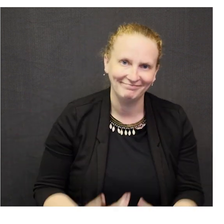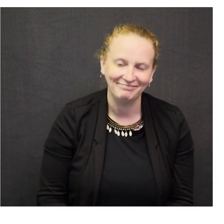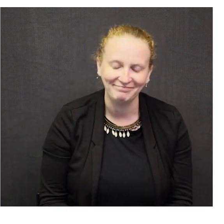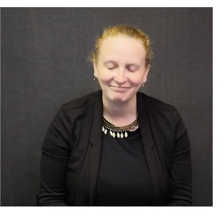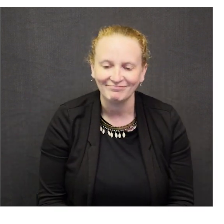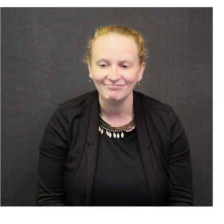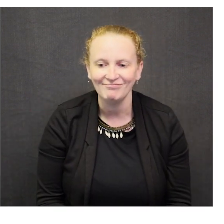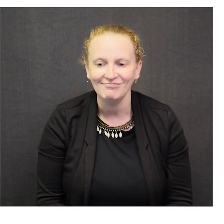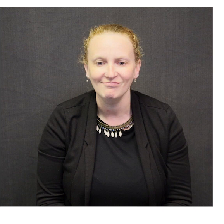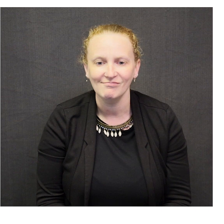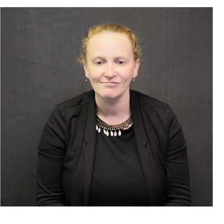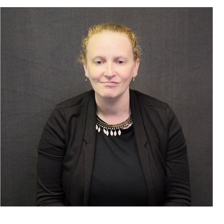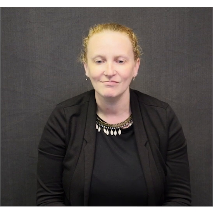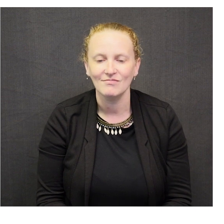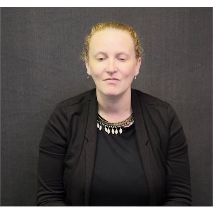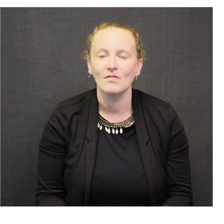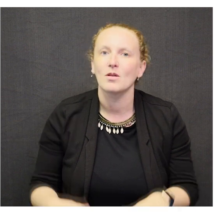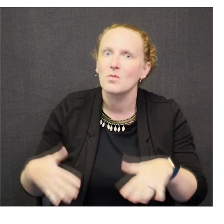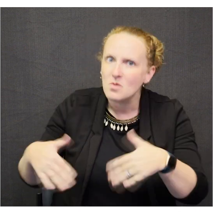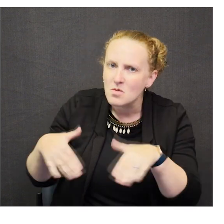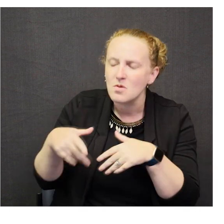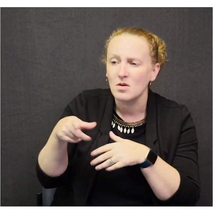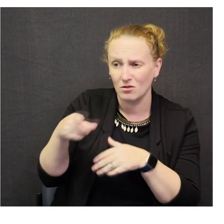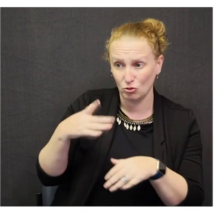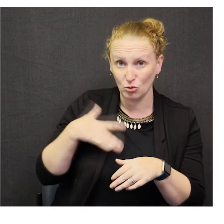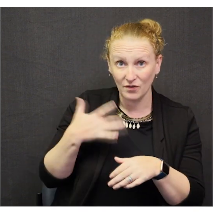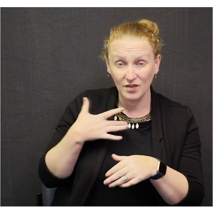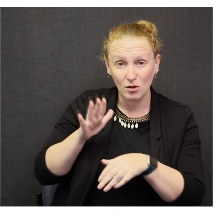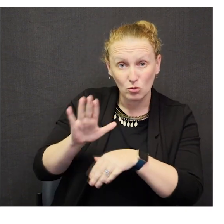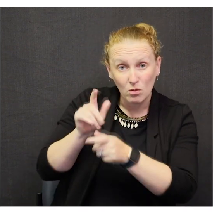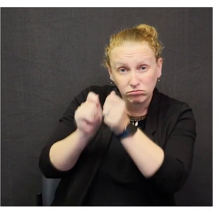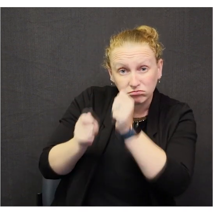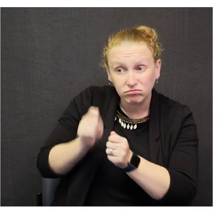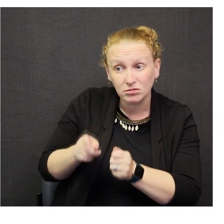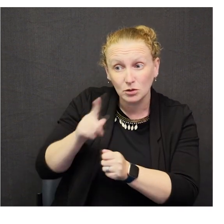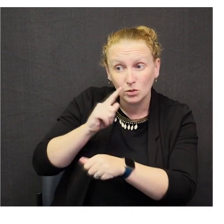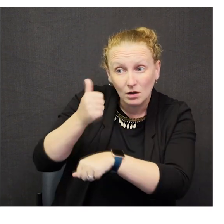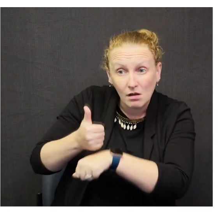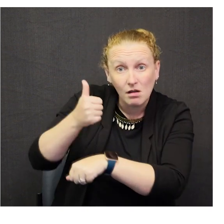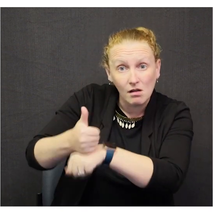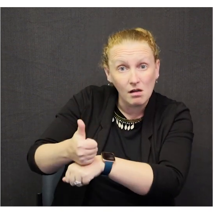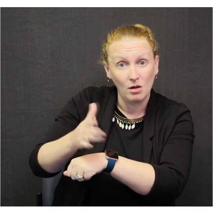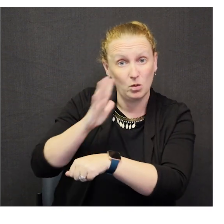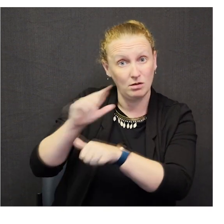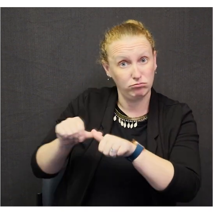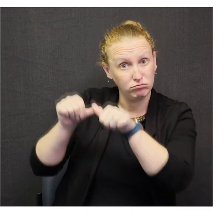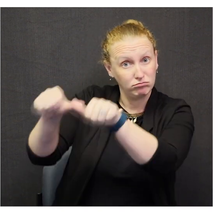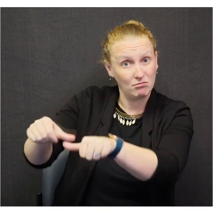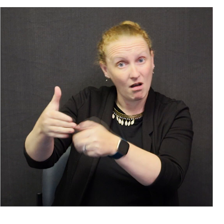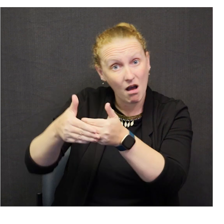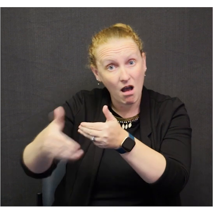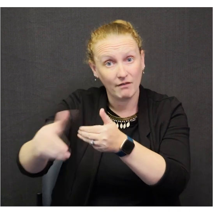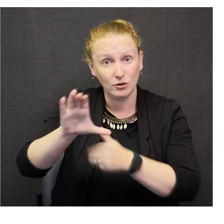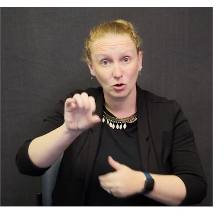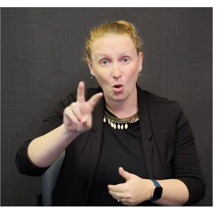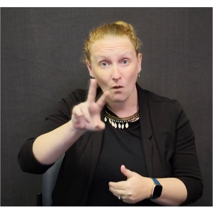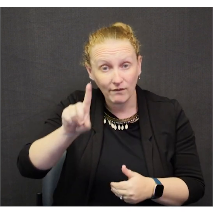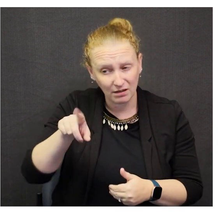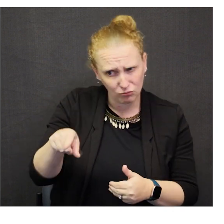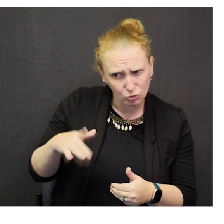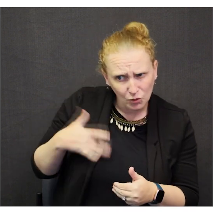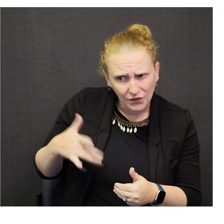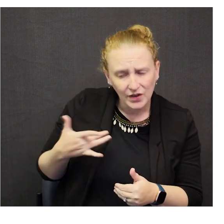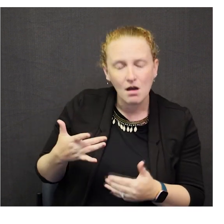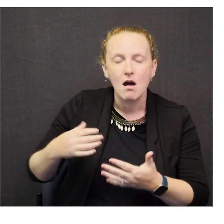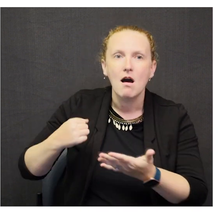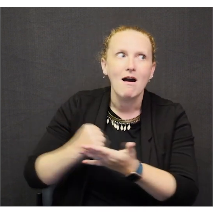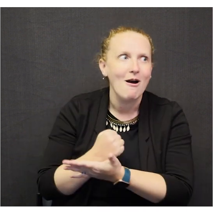are going to remain post-COVID? And we're actually a good solution that, you know, you wished you had along.